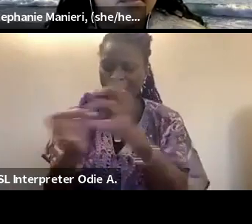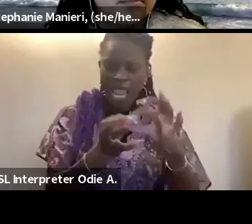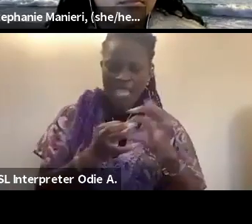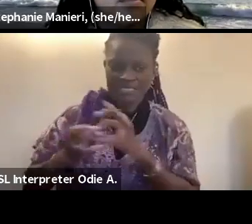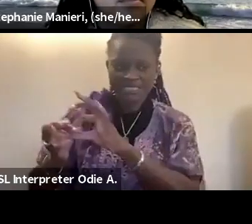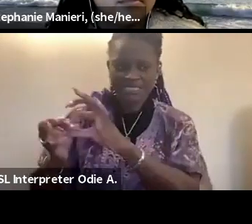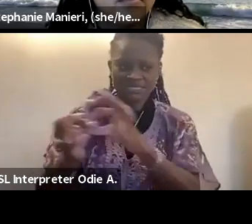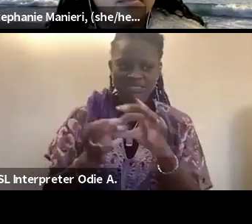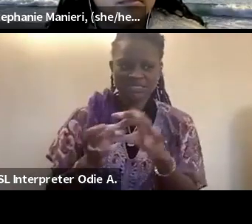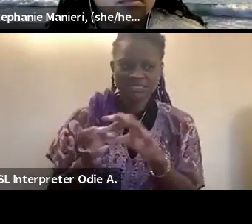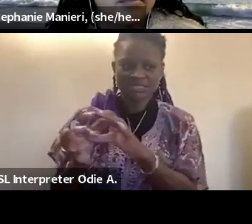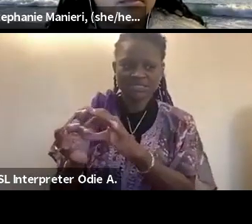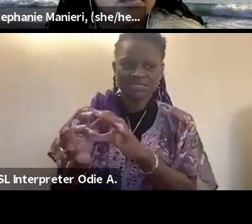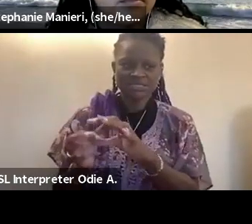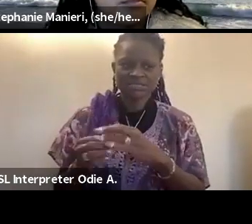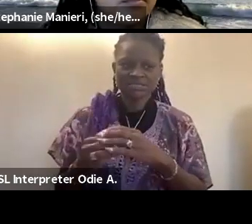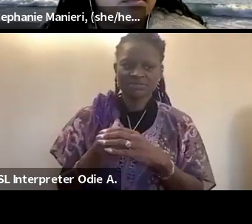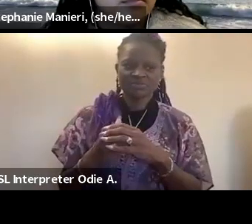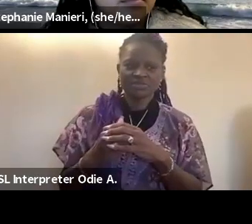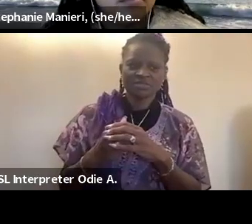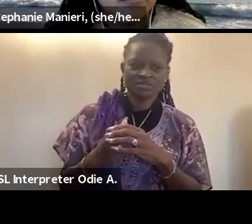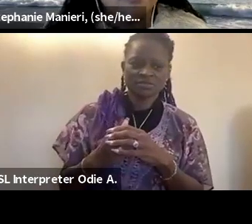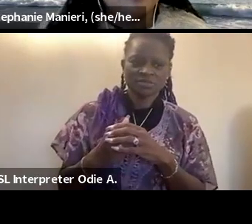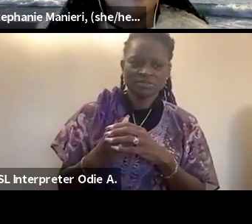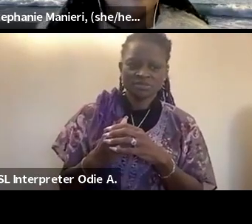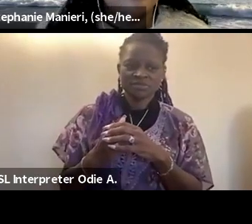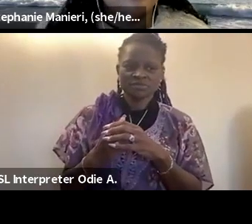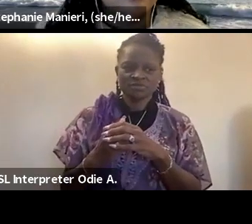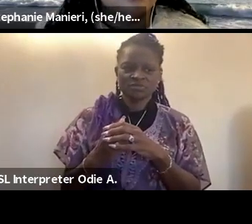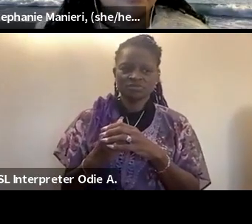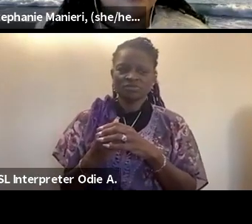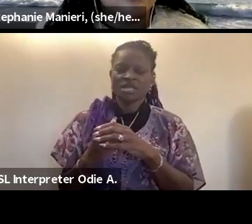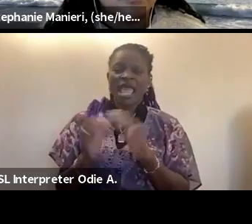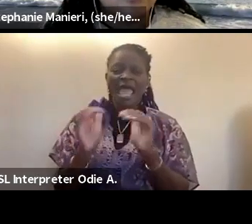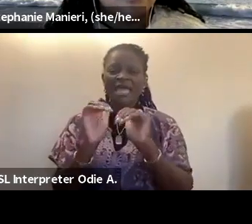things that have really impacted our families now are associated with mortality